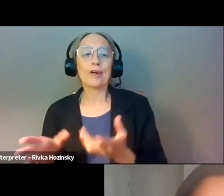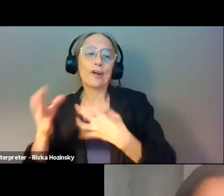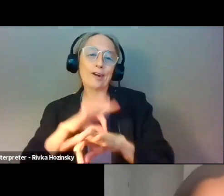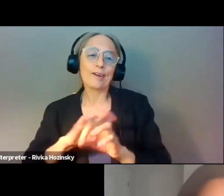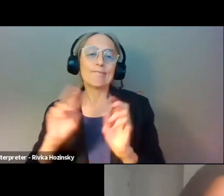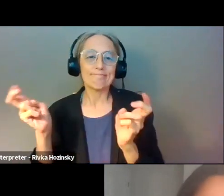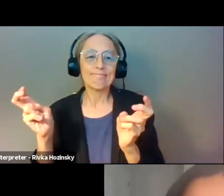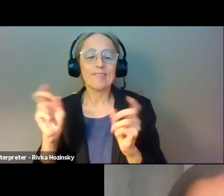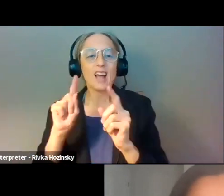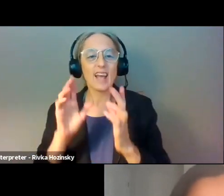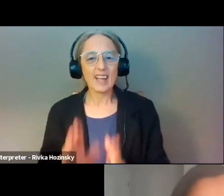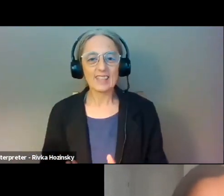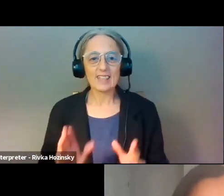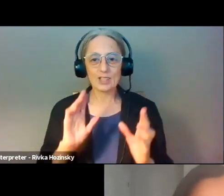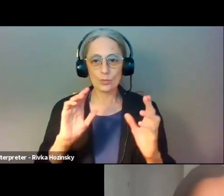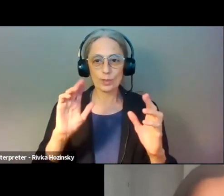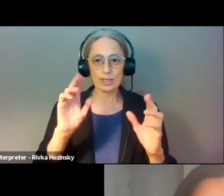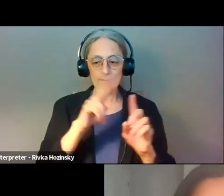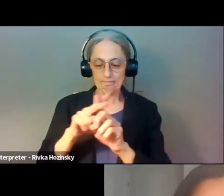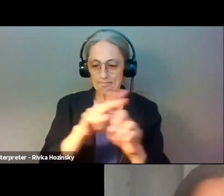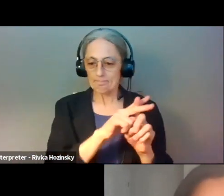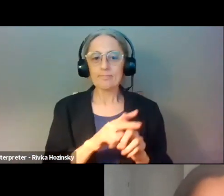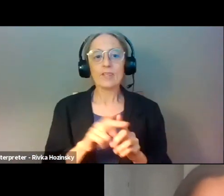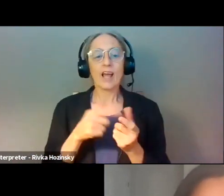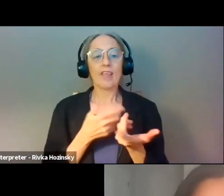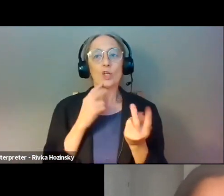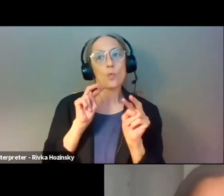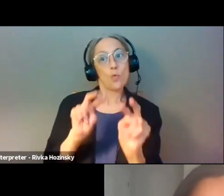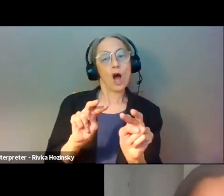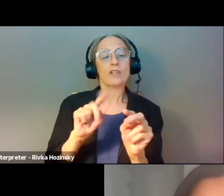so you could see what it's like from the attendee perspective. So I recommend testing across the board.